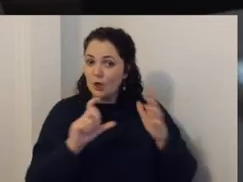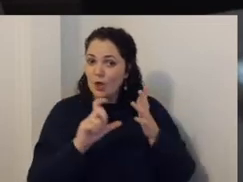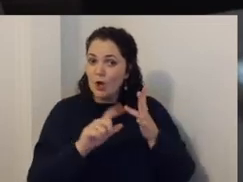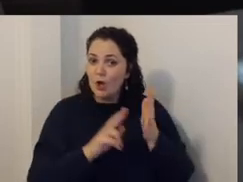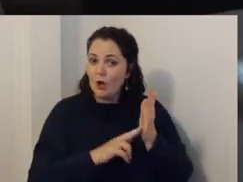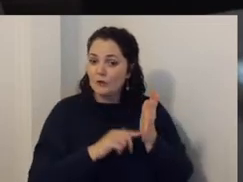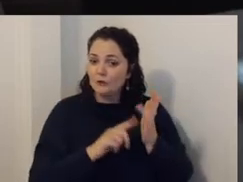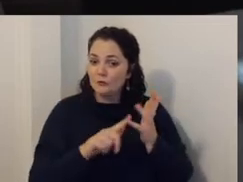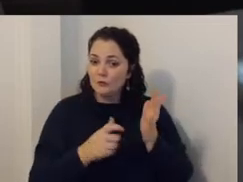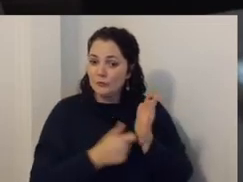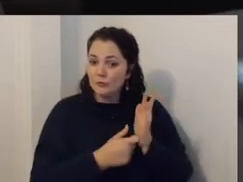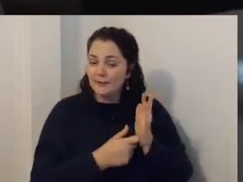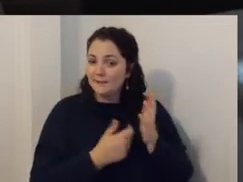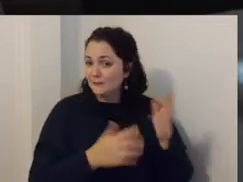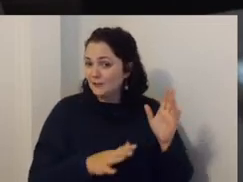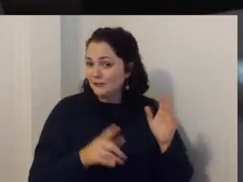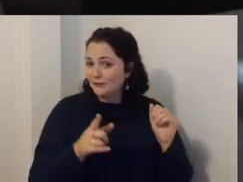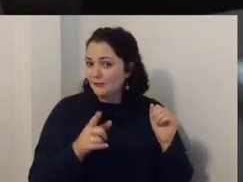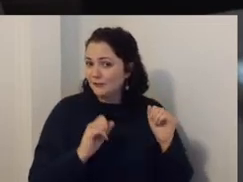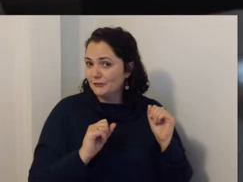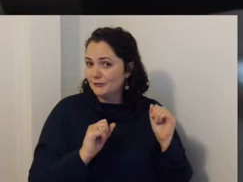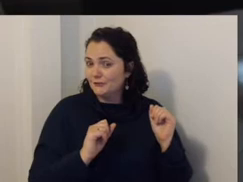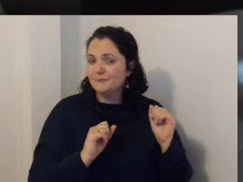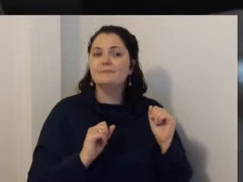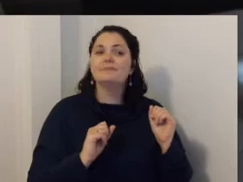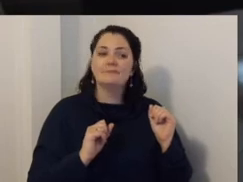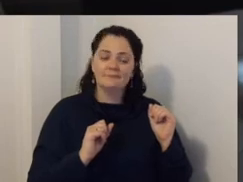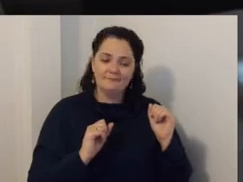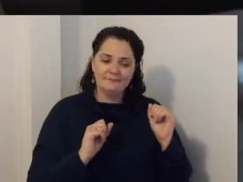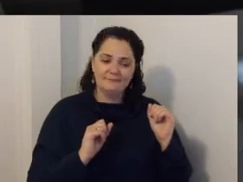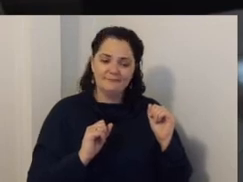those contours now don't make anybody feel bad and then starting to do your